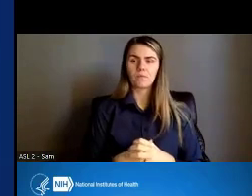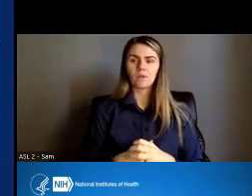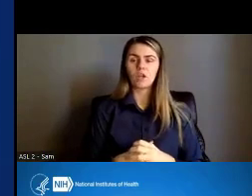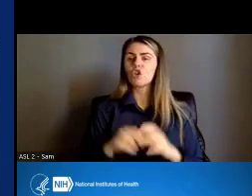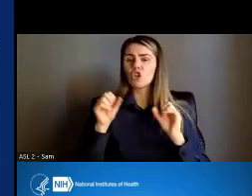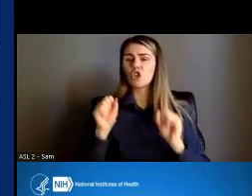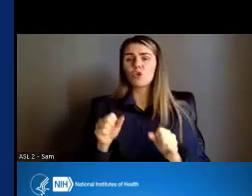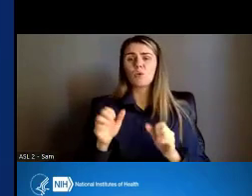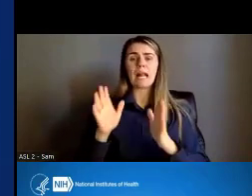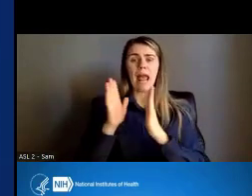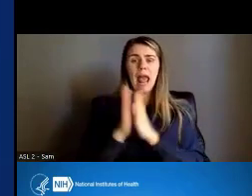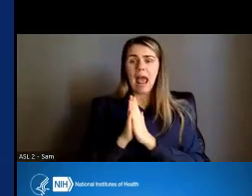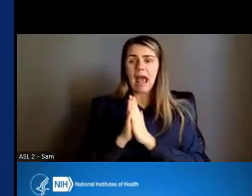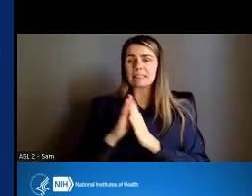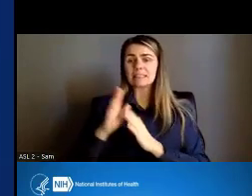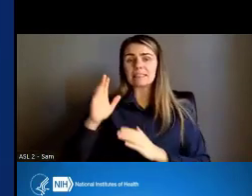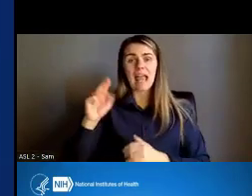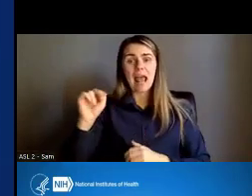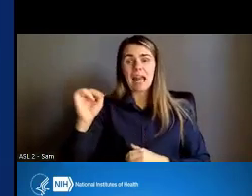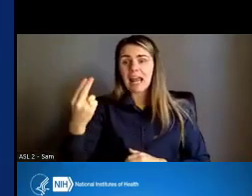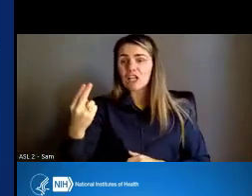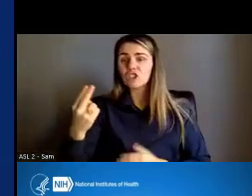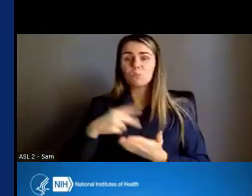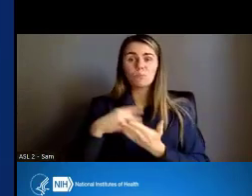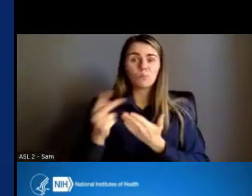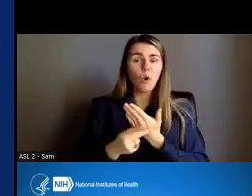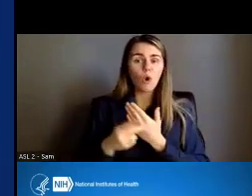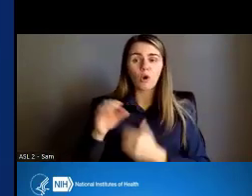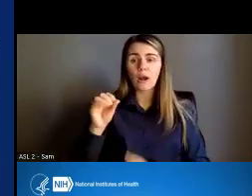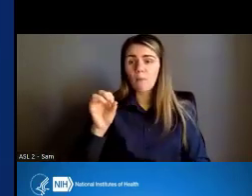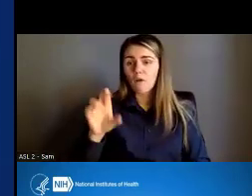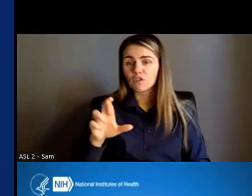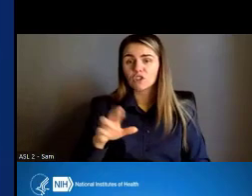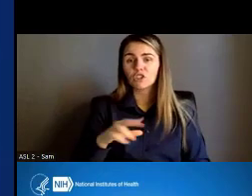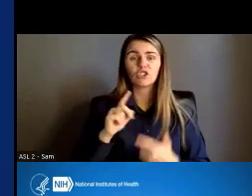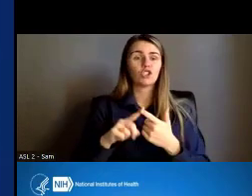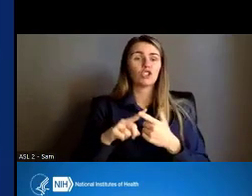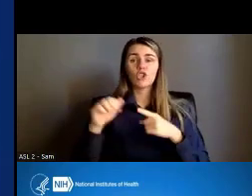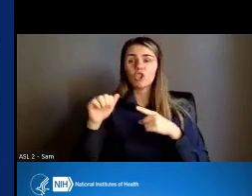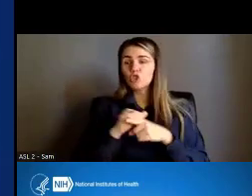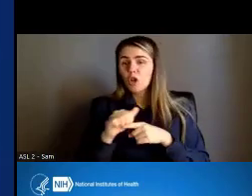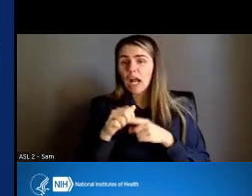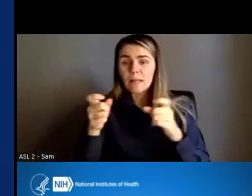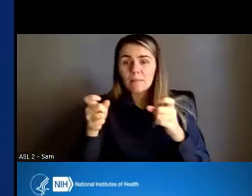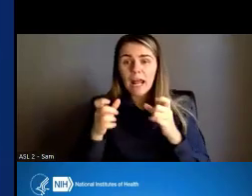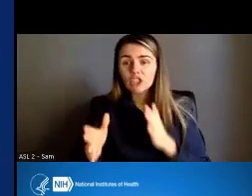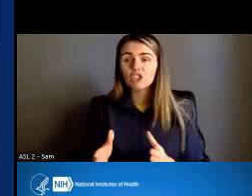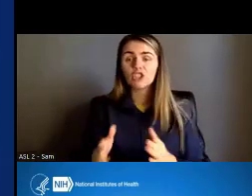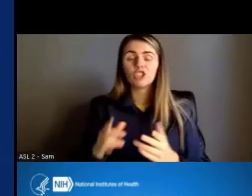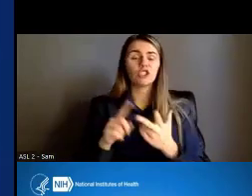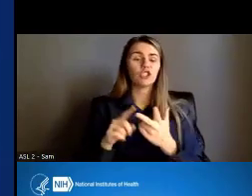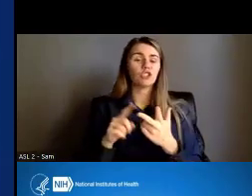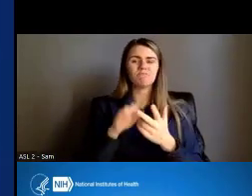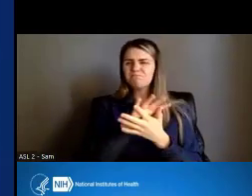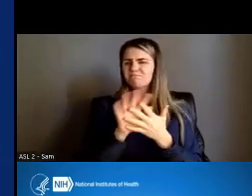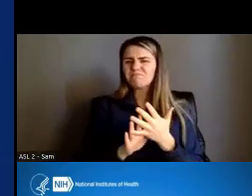Ask an NIH Grants Manager. Ask an NIH Training Officer. They're staffed. They're there to answer your questions.